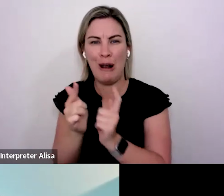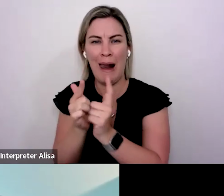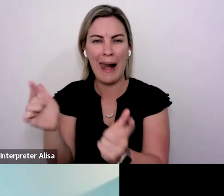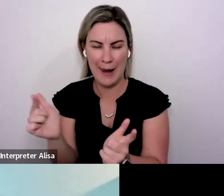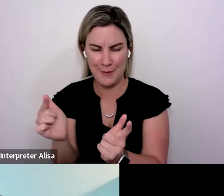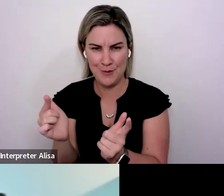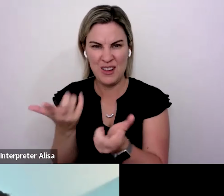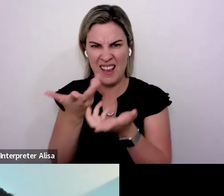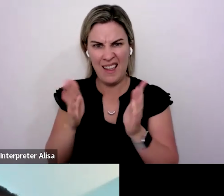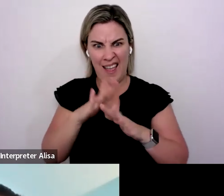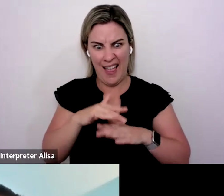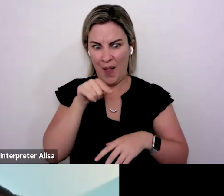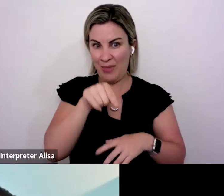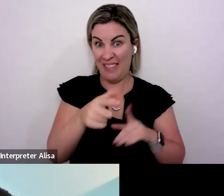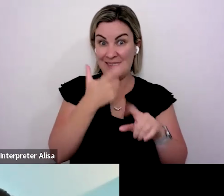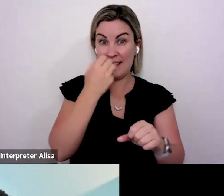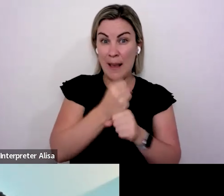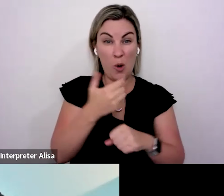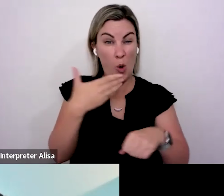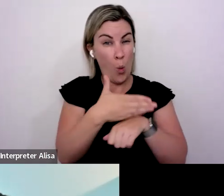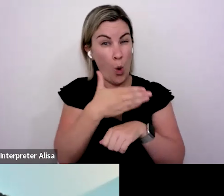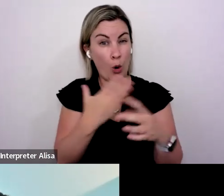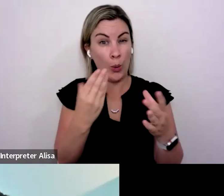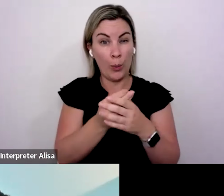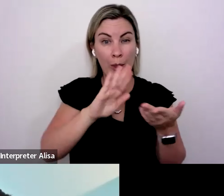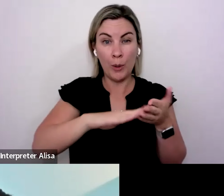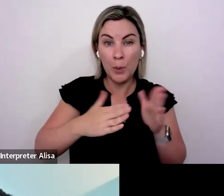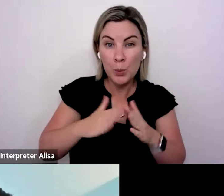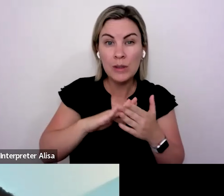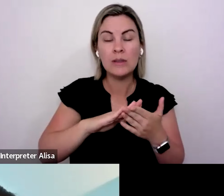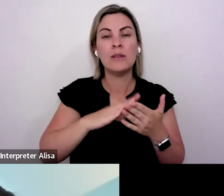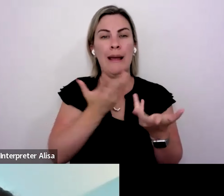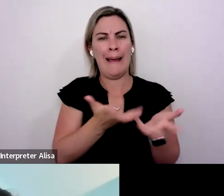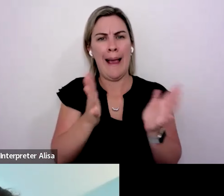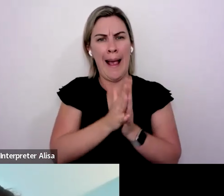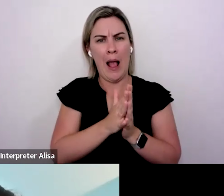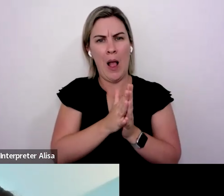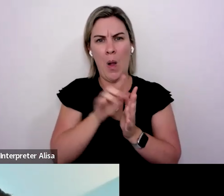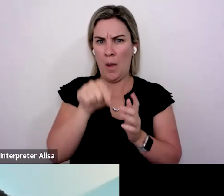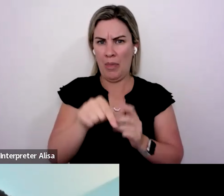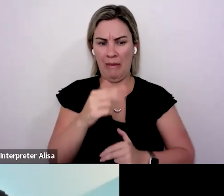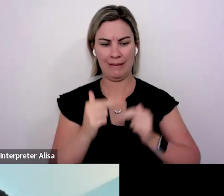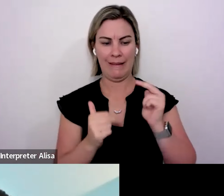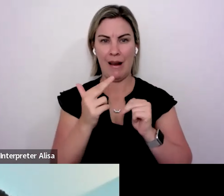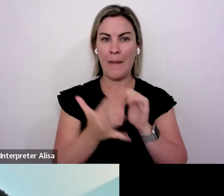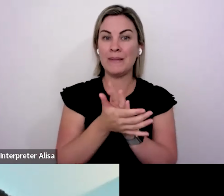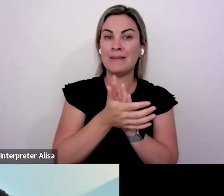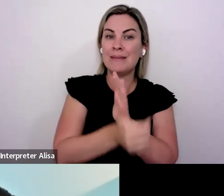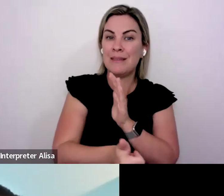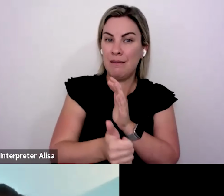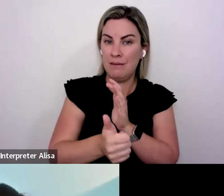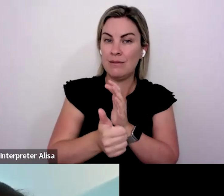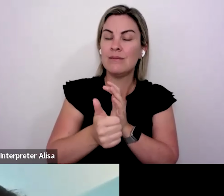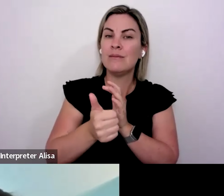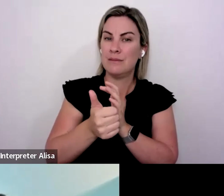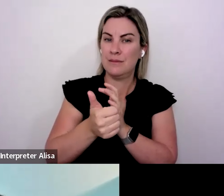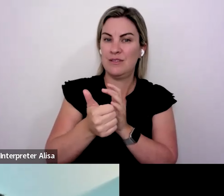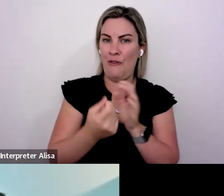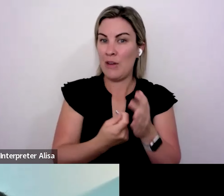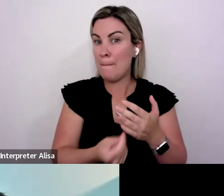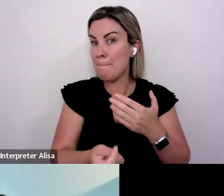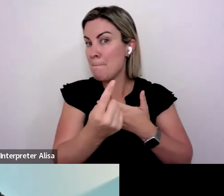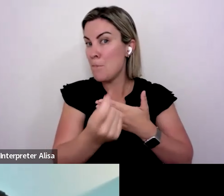And we're able to also develop the skills of sort of emerging actors who